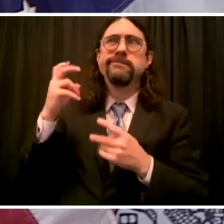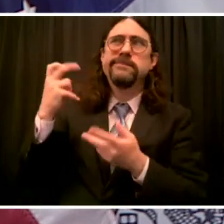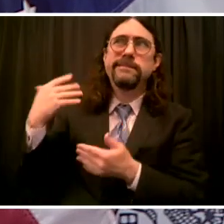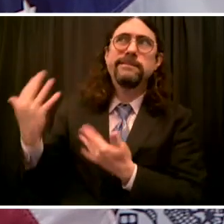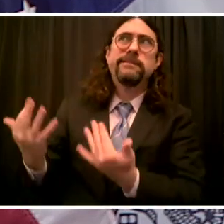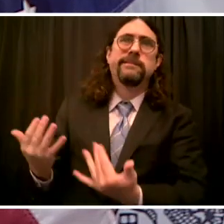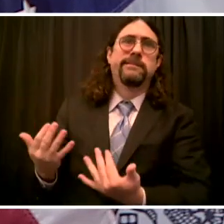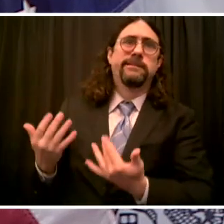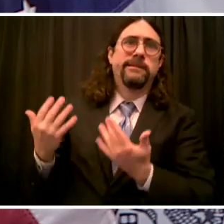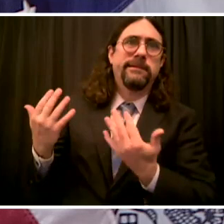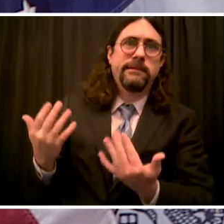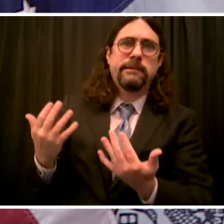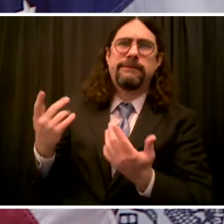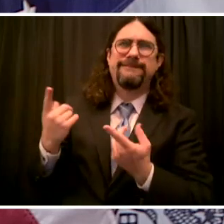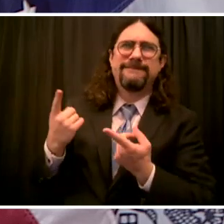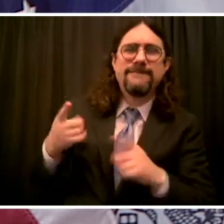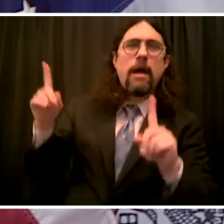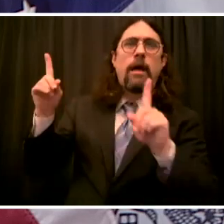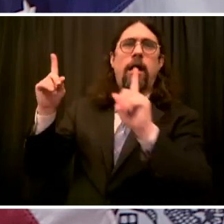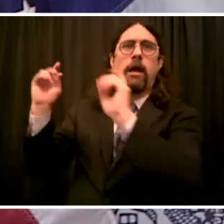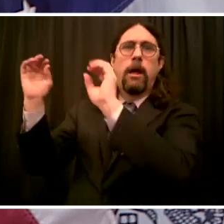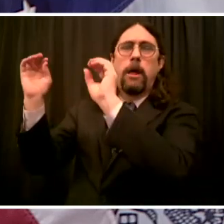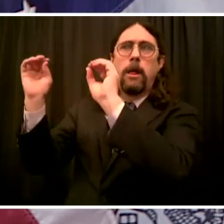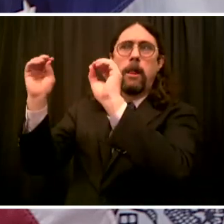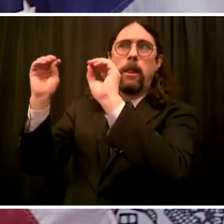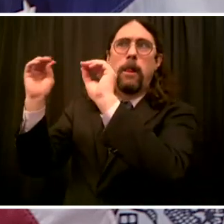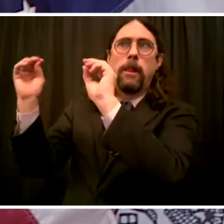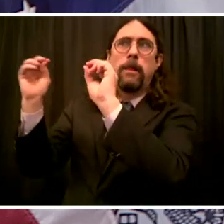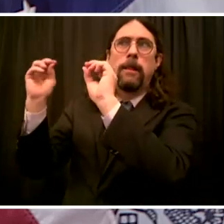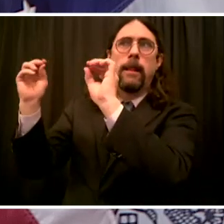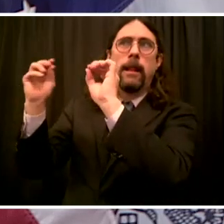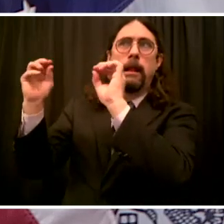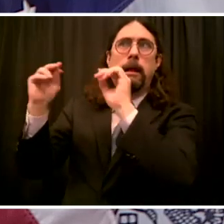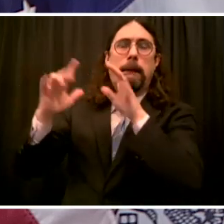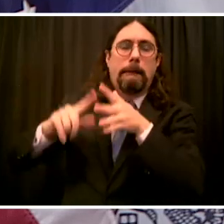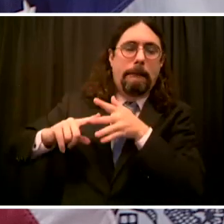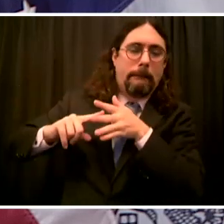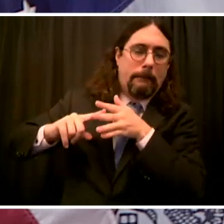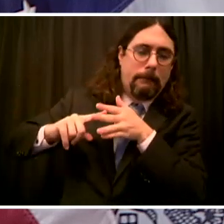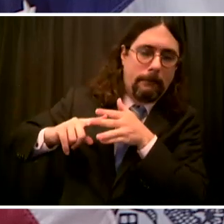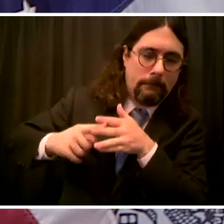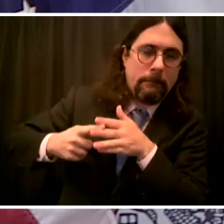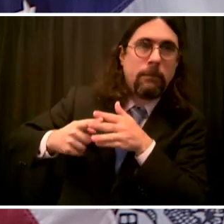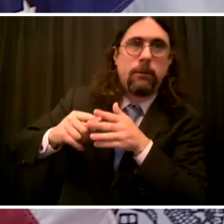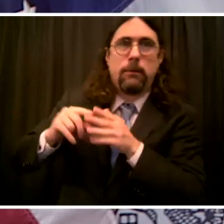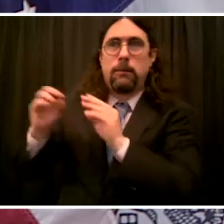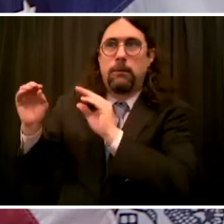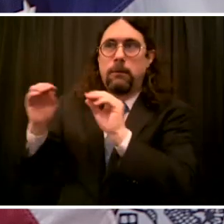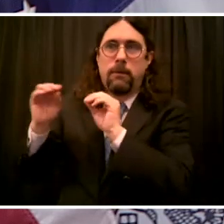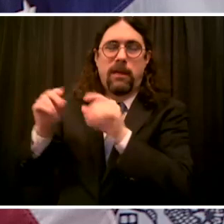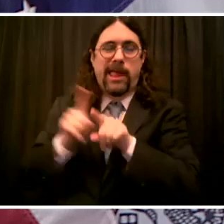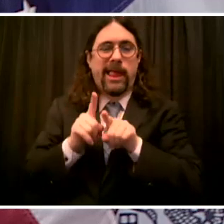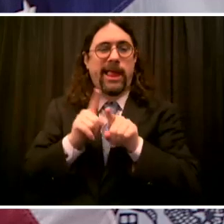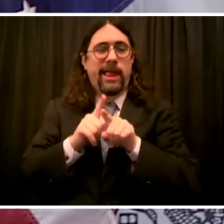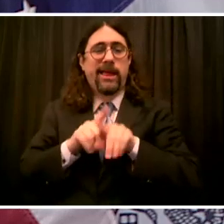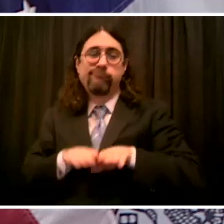FINALLY, WE SEE A STEP FORWARD IN WASHINGTON TTHA REALLY RESPONDS TO WHAT ALL OF US HAVE EXPERIENCED